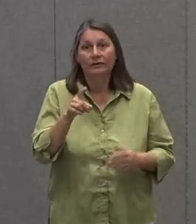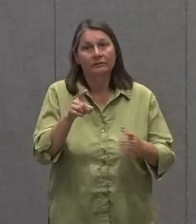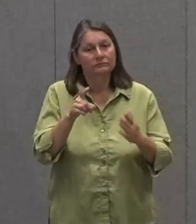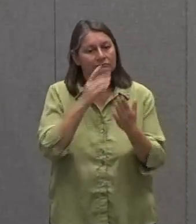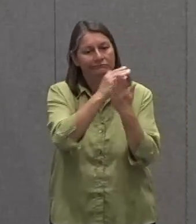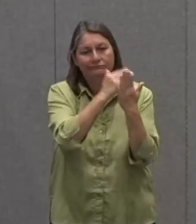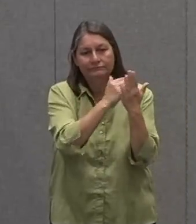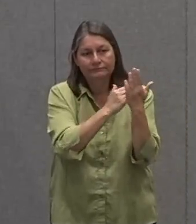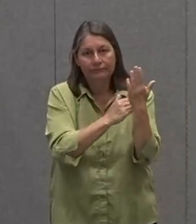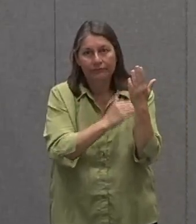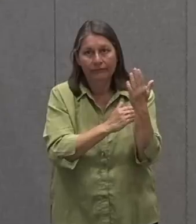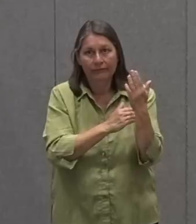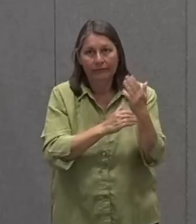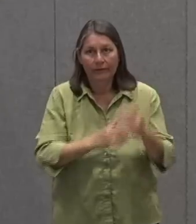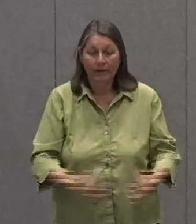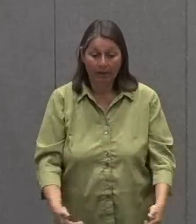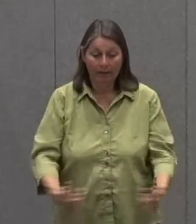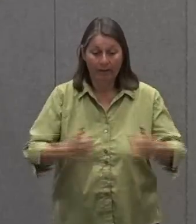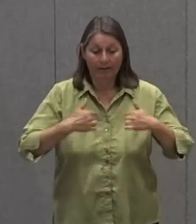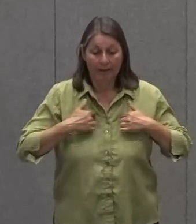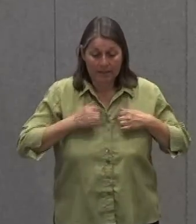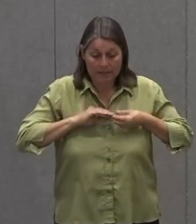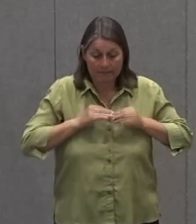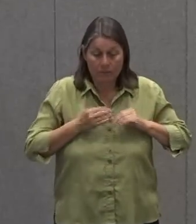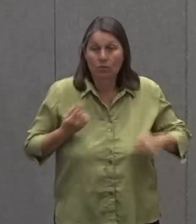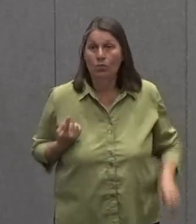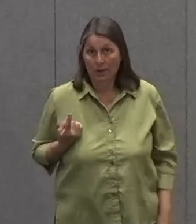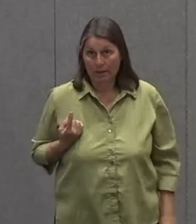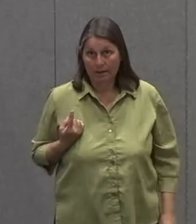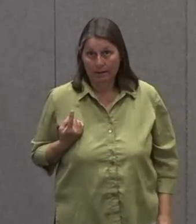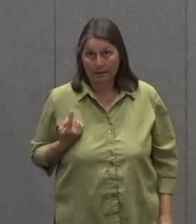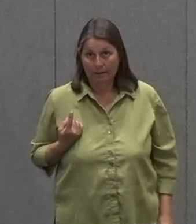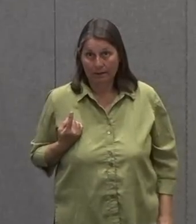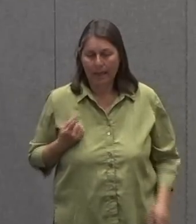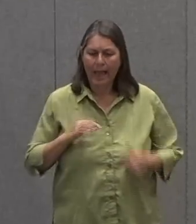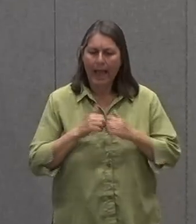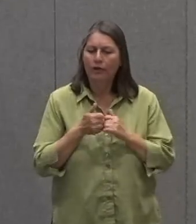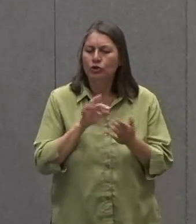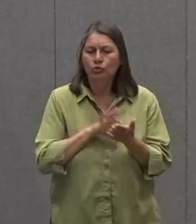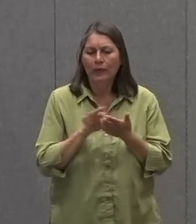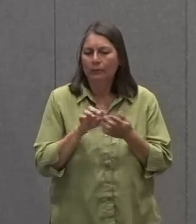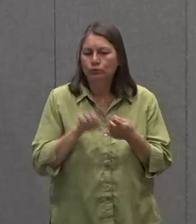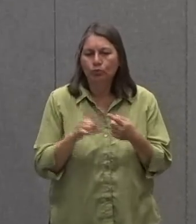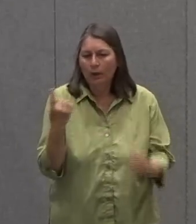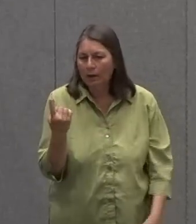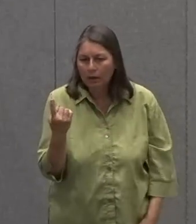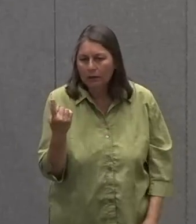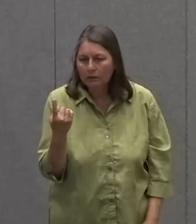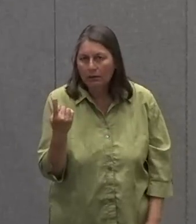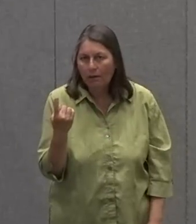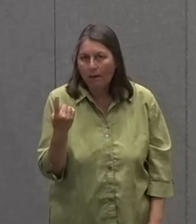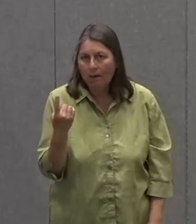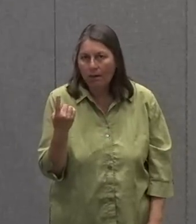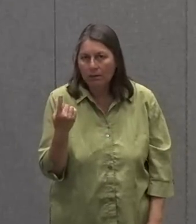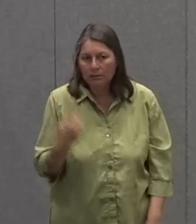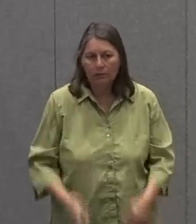On number one, what are the factors, or the ways to count to one? Right, there's only one.